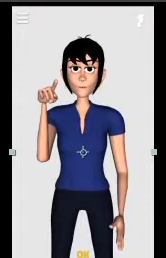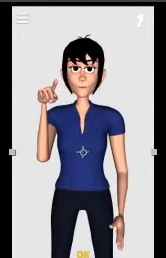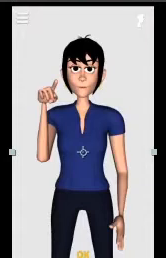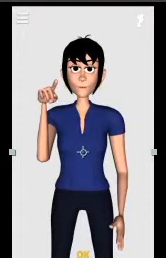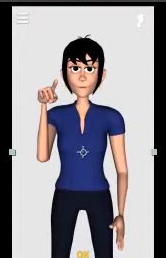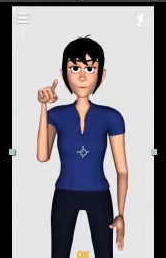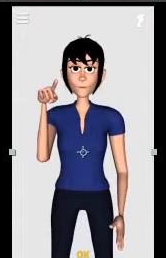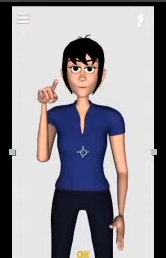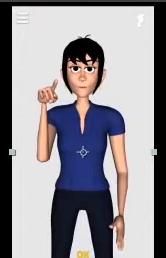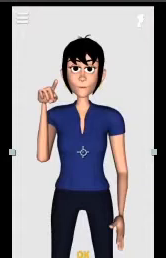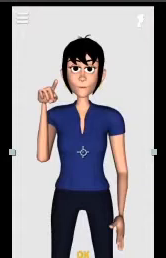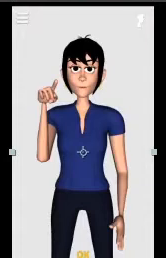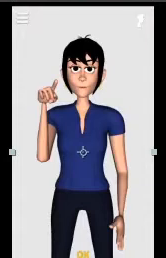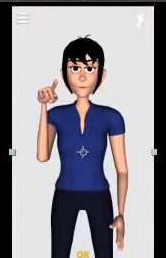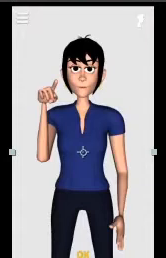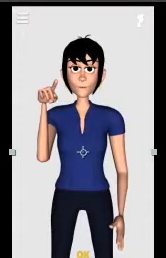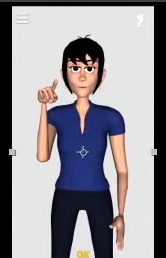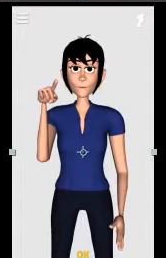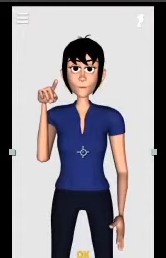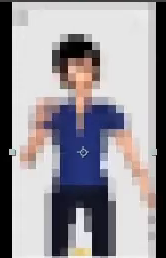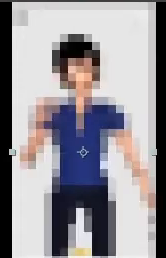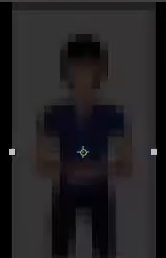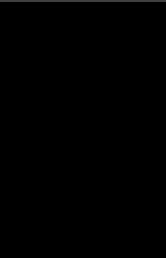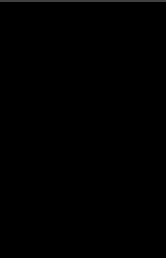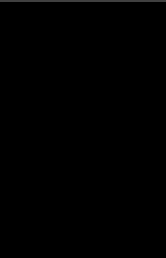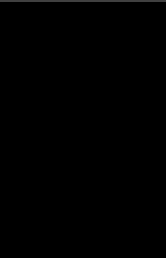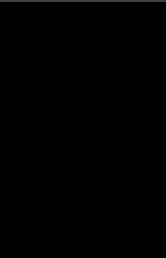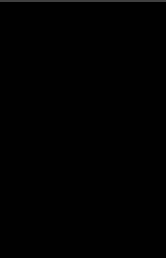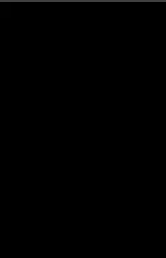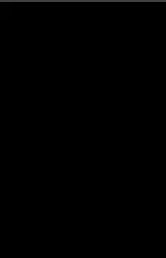Let's see if she starts with me. I do not think so.